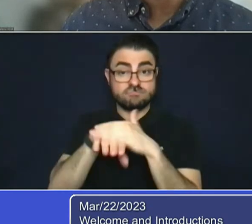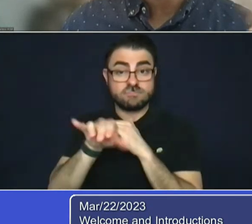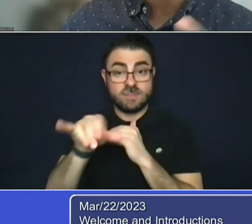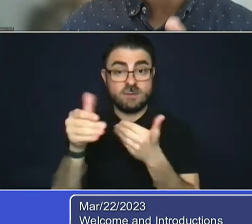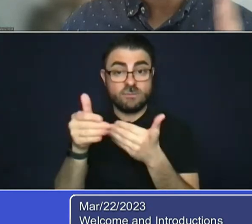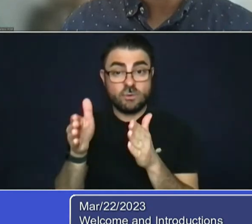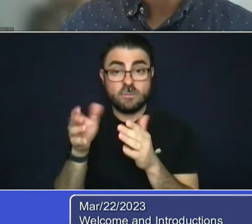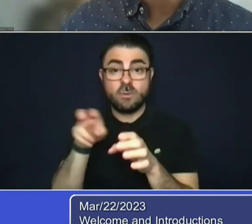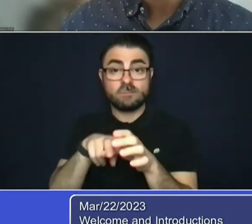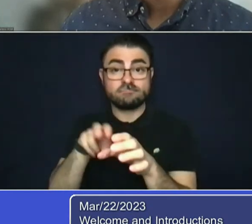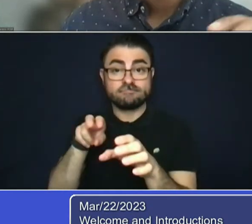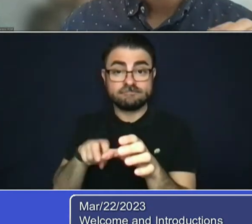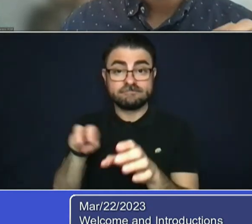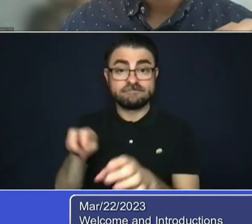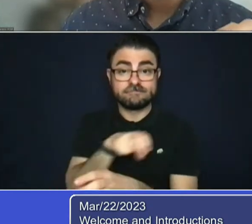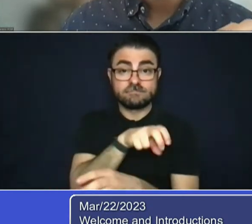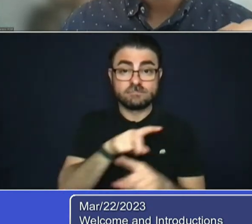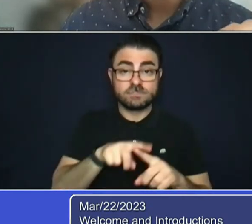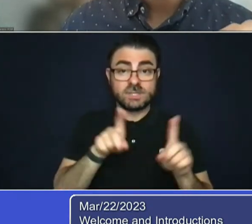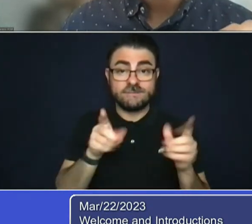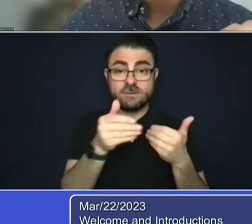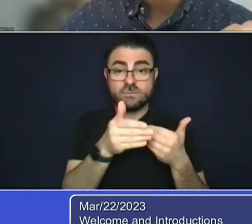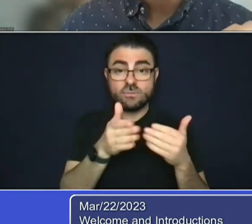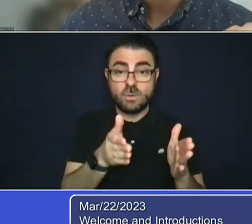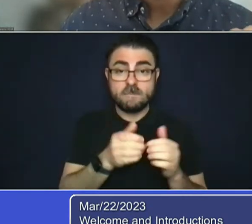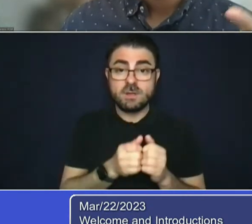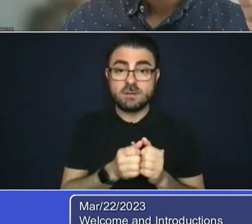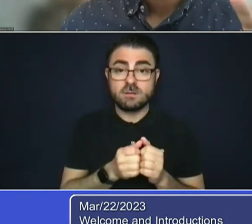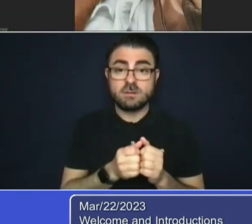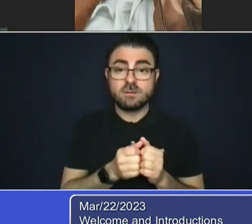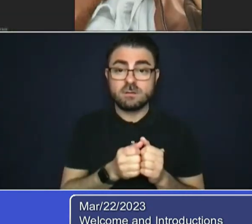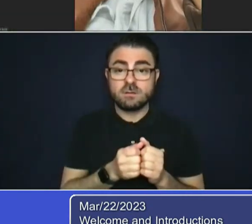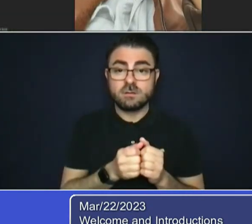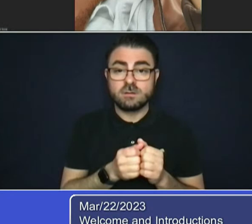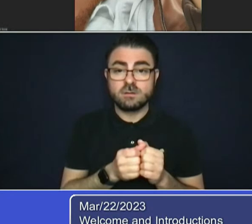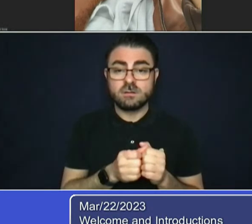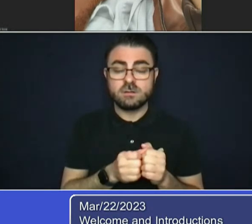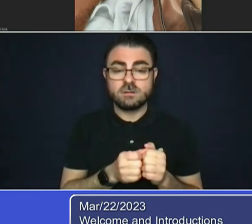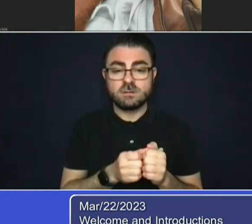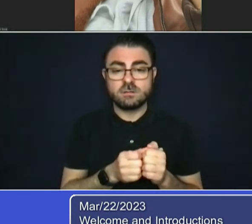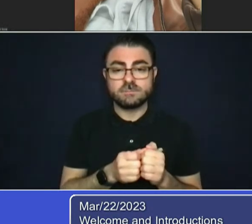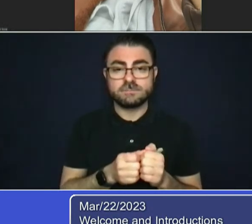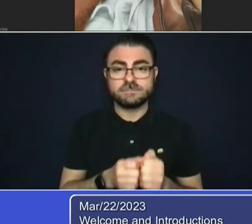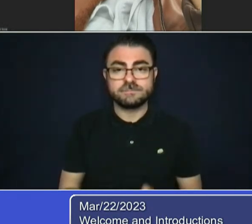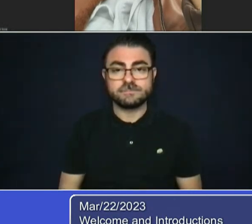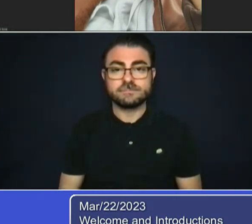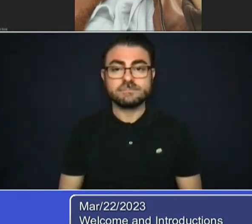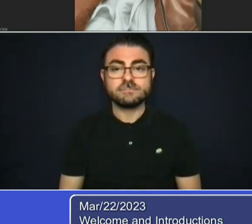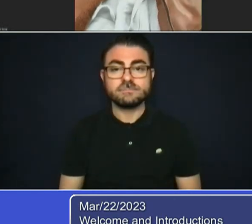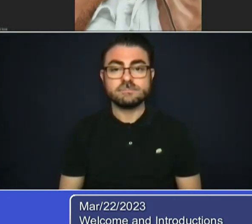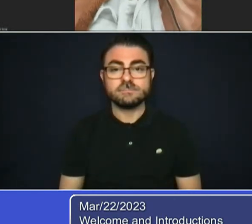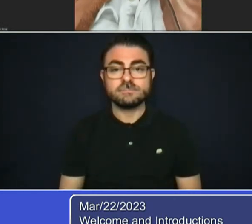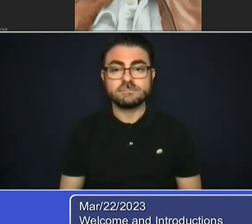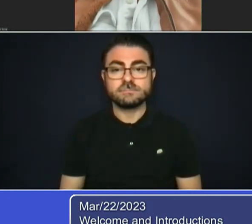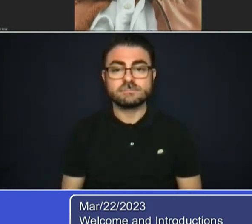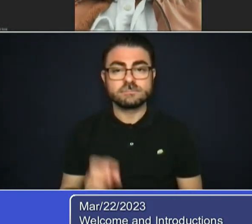THAT ROOM. IF YOU DON'T INTO THE ROOM YOU DON'T WANT TO BE IN THE ROOM, YOU WANT TO STEP OUT, INTO